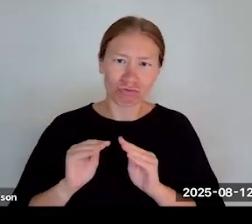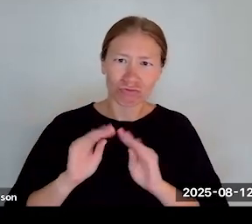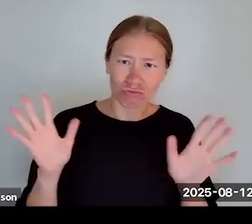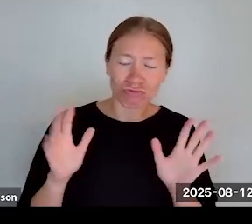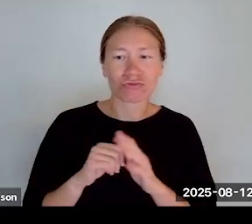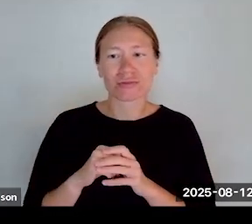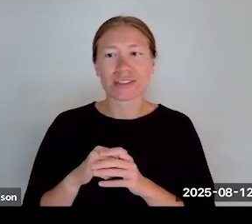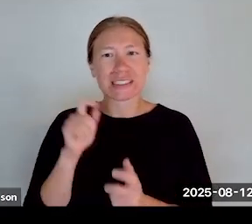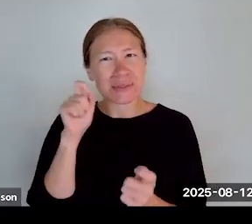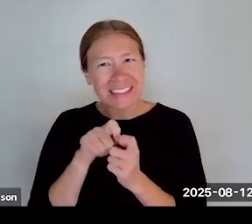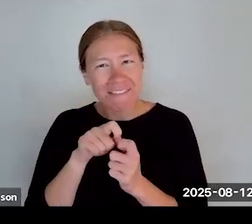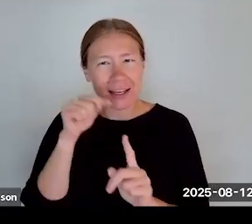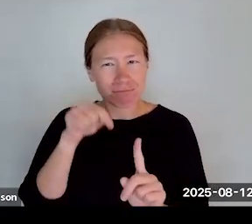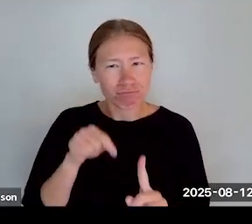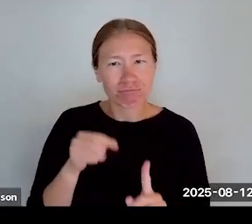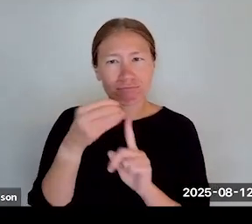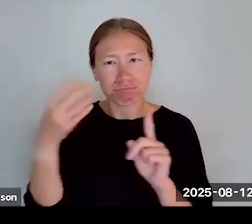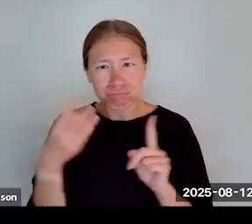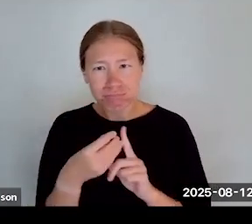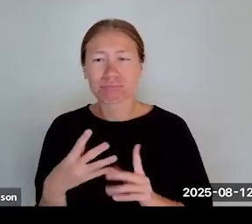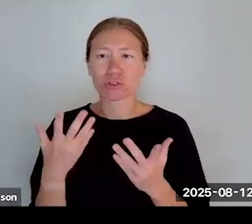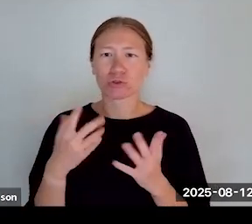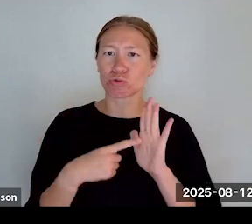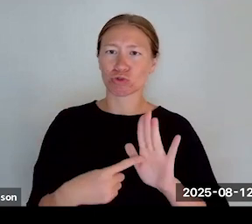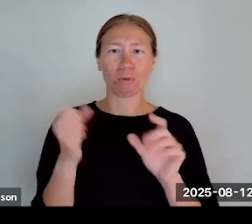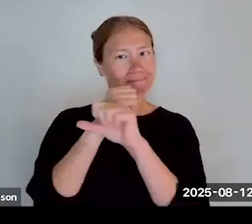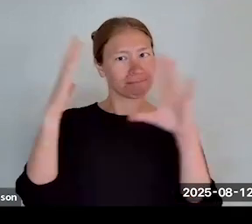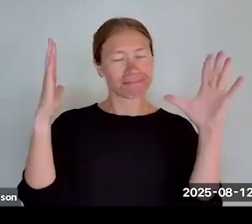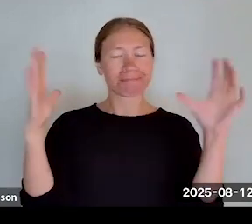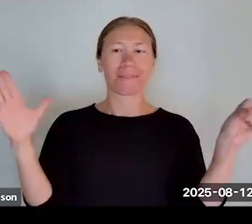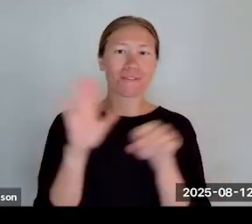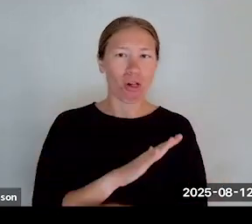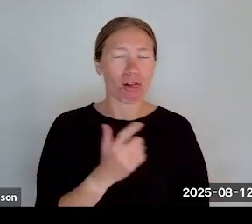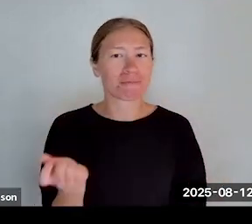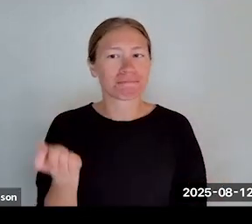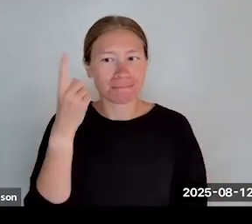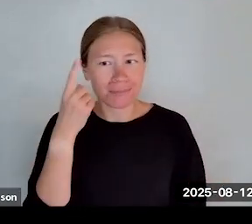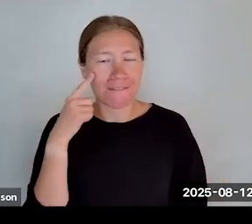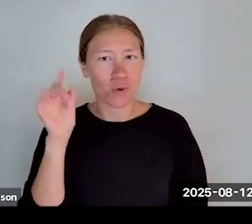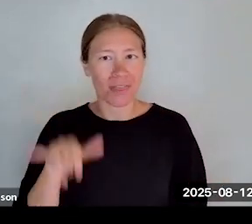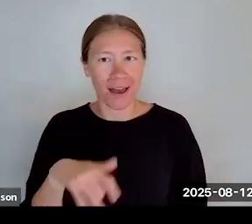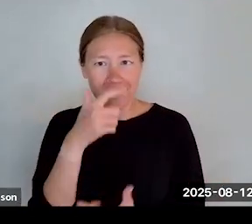to paint an accurate picture for your audience. Being concrete helps maintain the listener's interest,